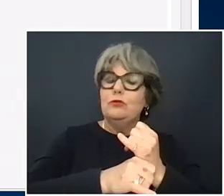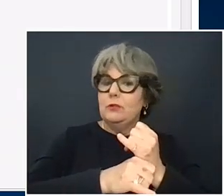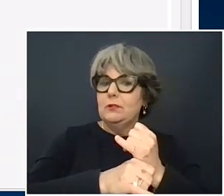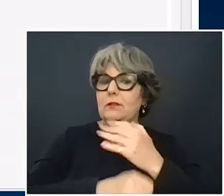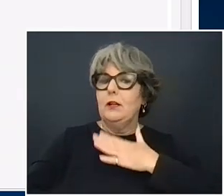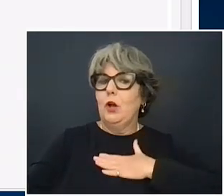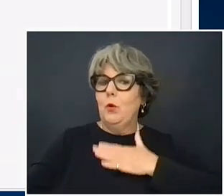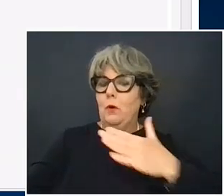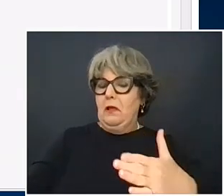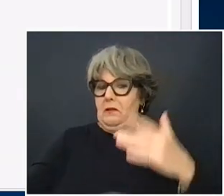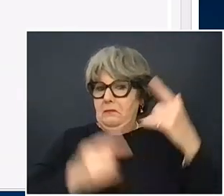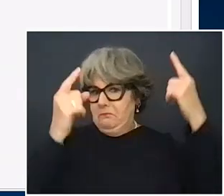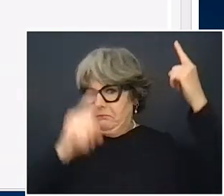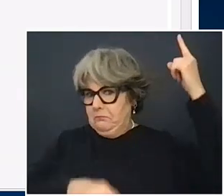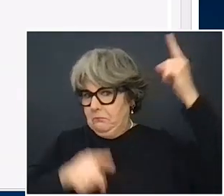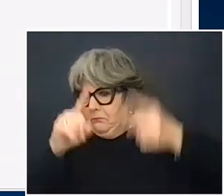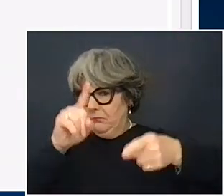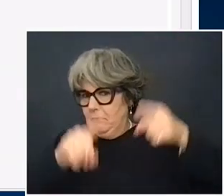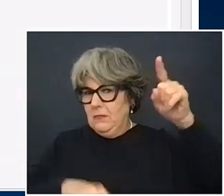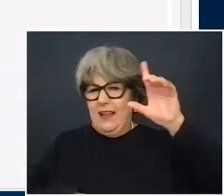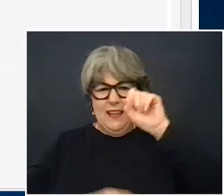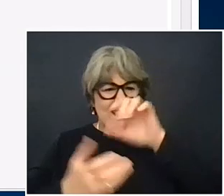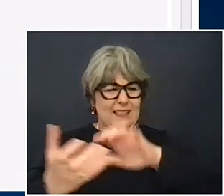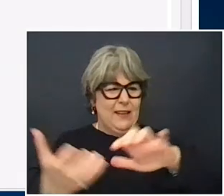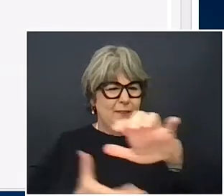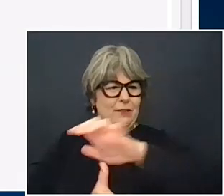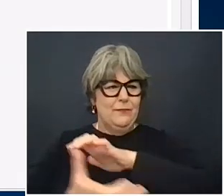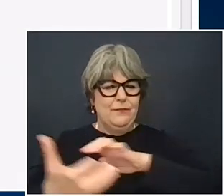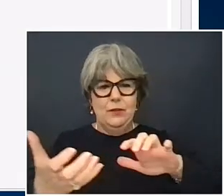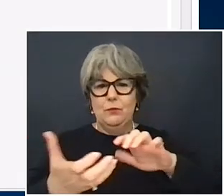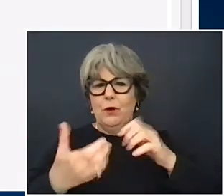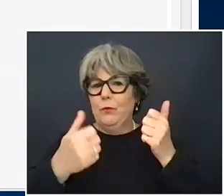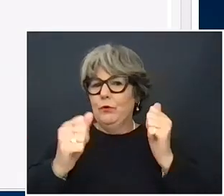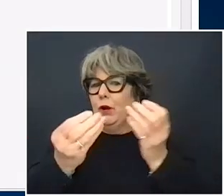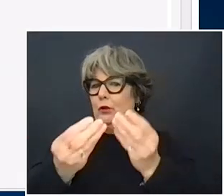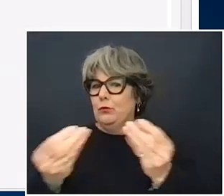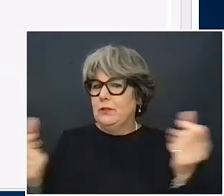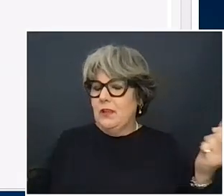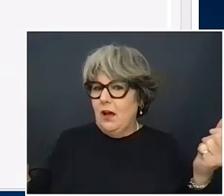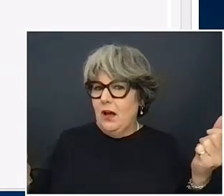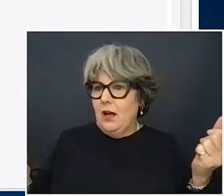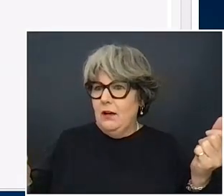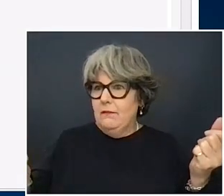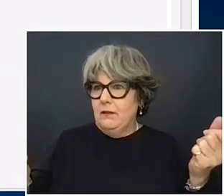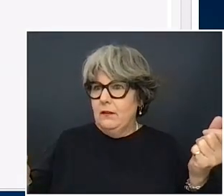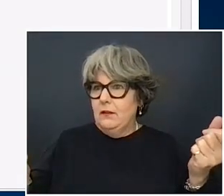out agreement. And I guess I'm confused about what it is we're trying to solve here by having 5,500 institutions submit a